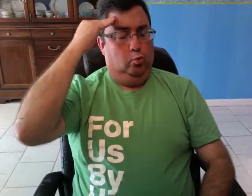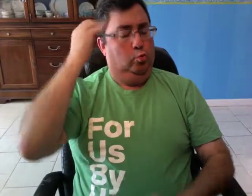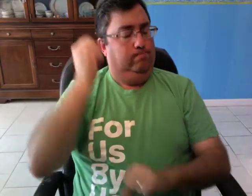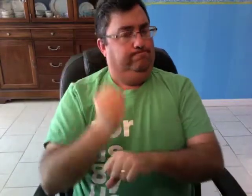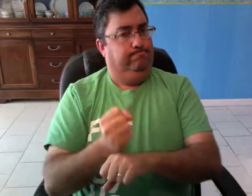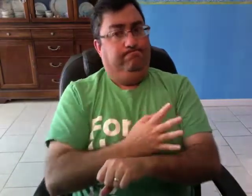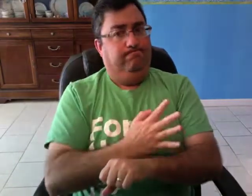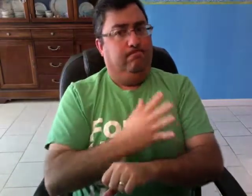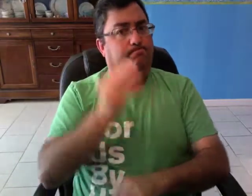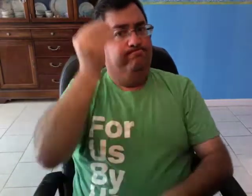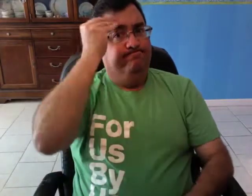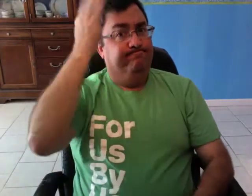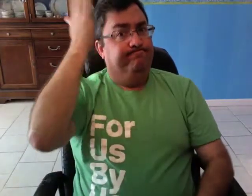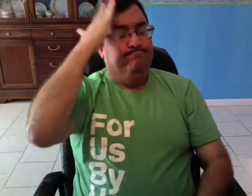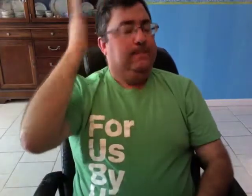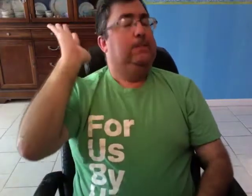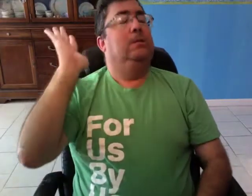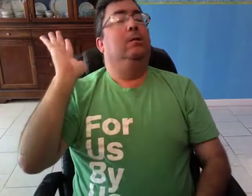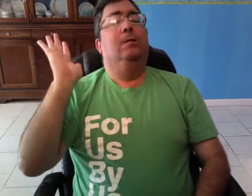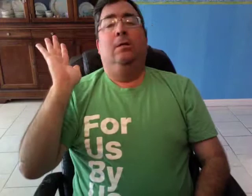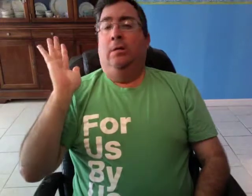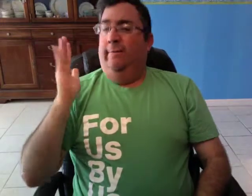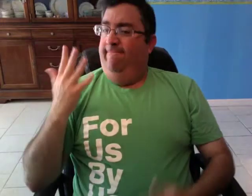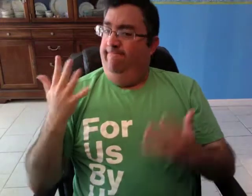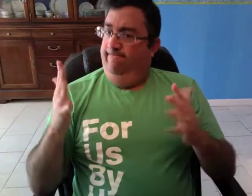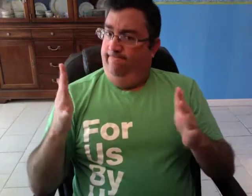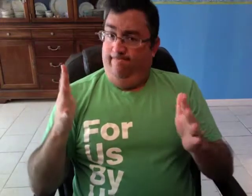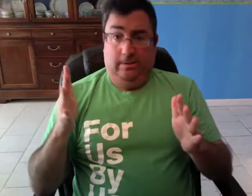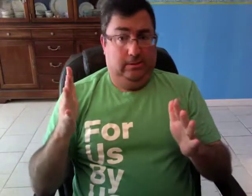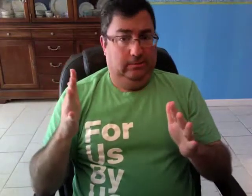This time, the Deaf people were forewarned,